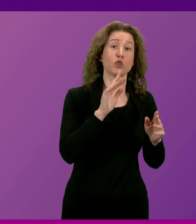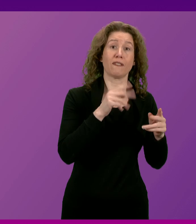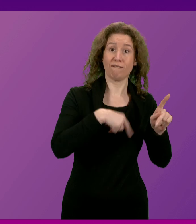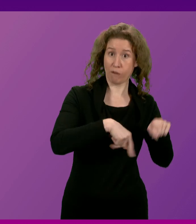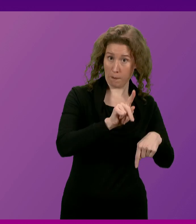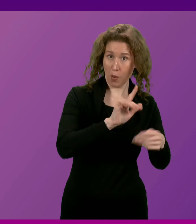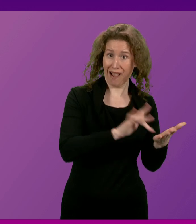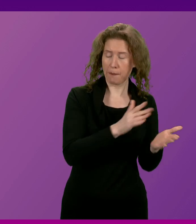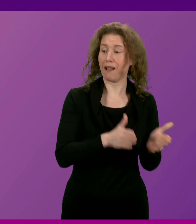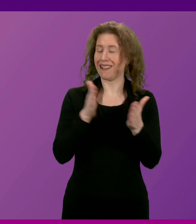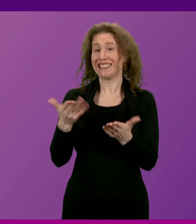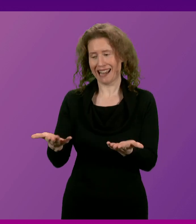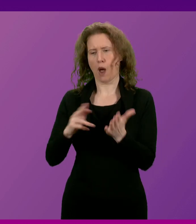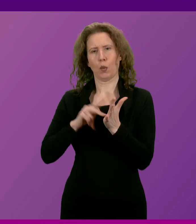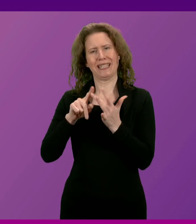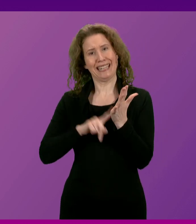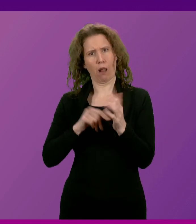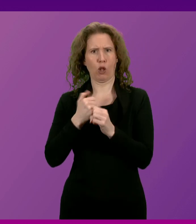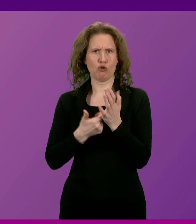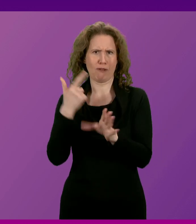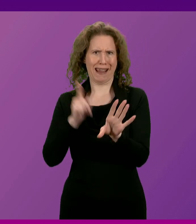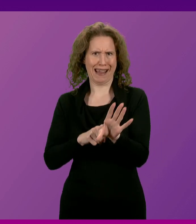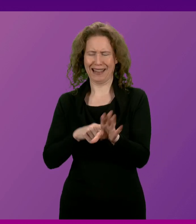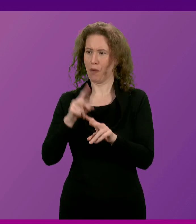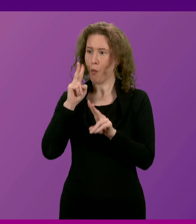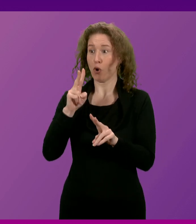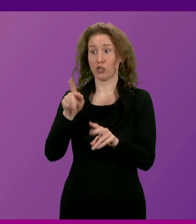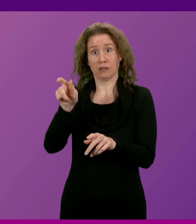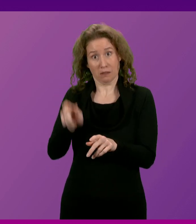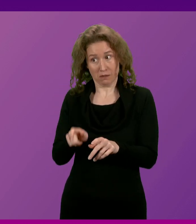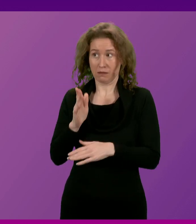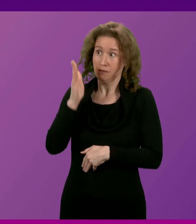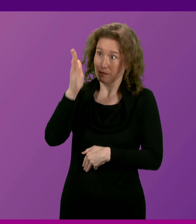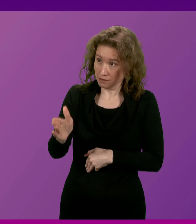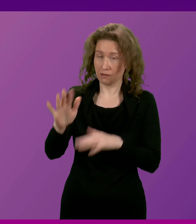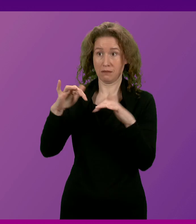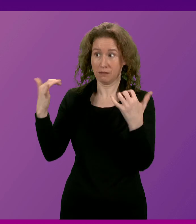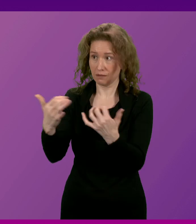Neil Gray did it to watch football in person. The SNP has substituted one